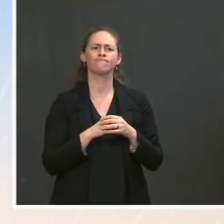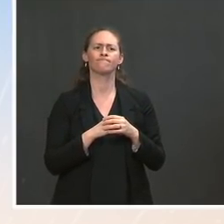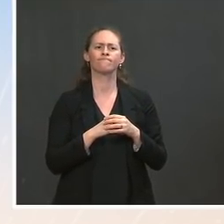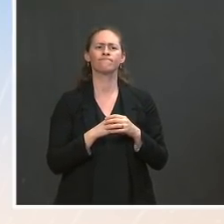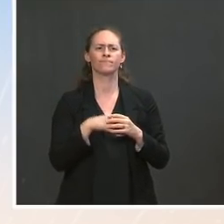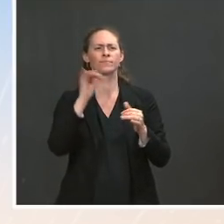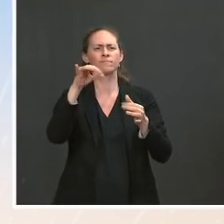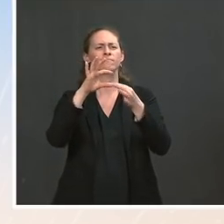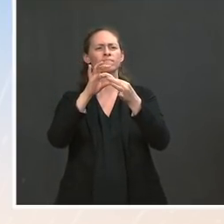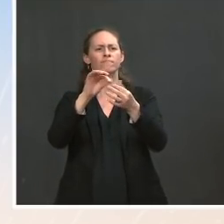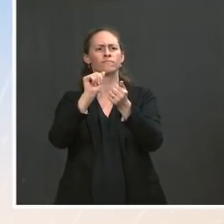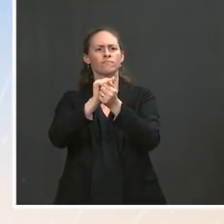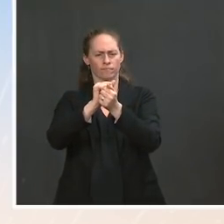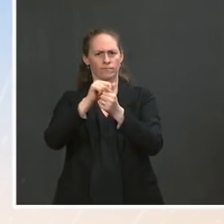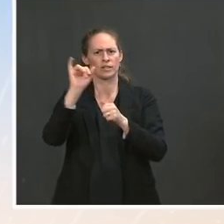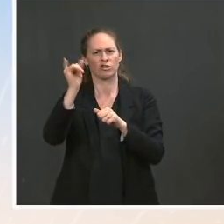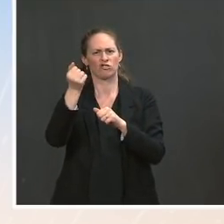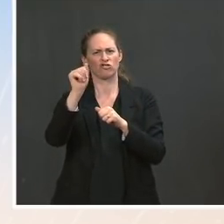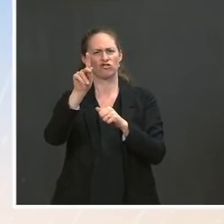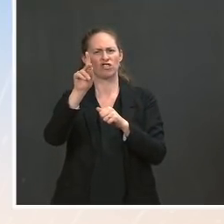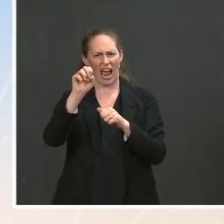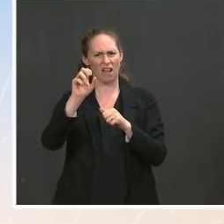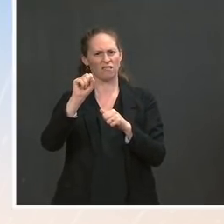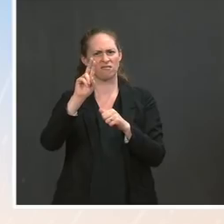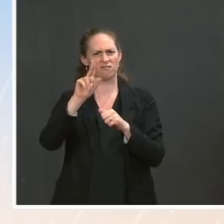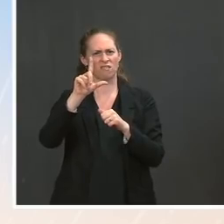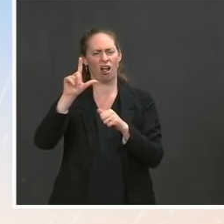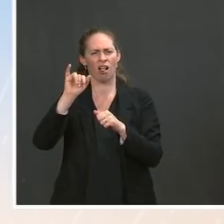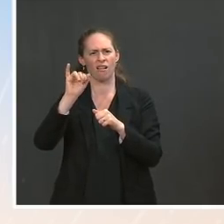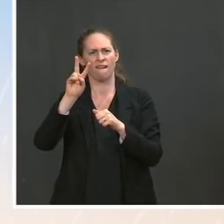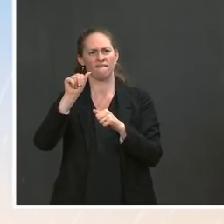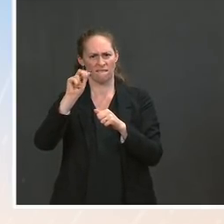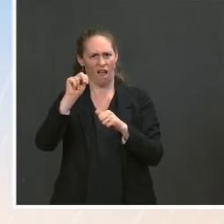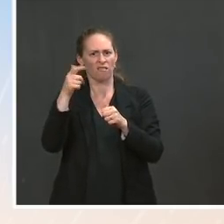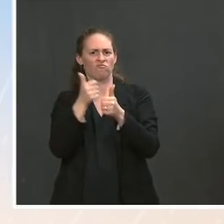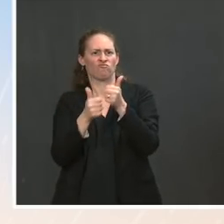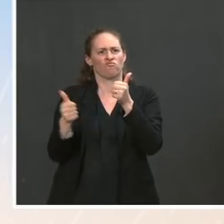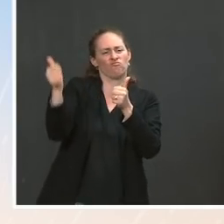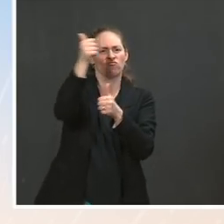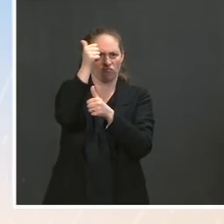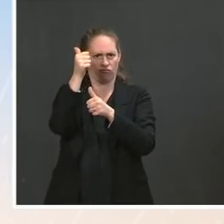said a few months ago that they had deep concerns about the way that investigation was being conducted.